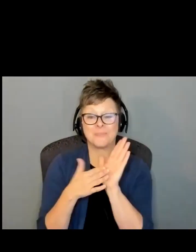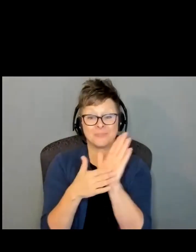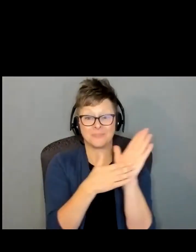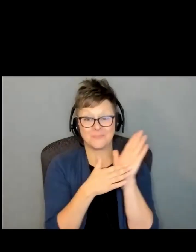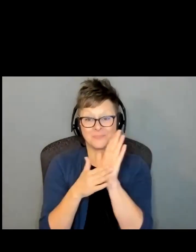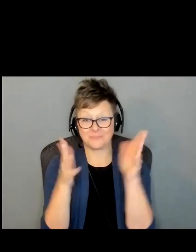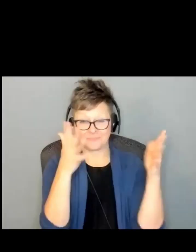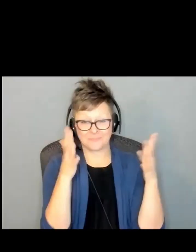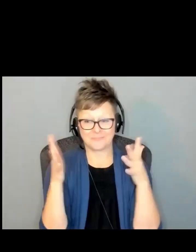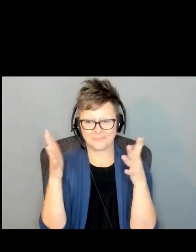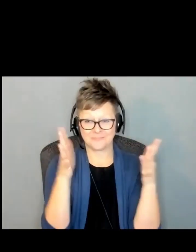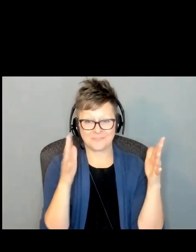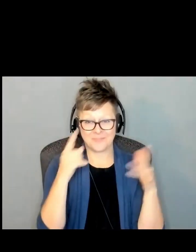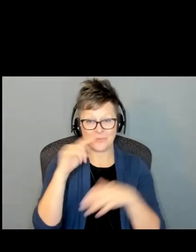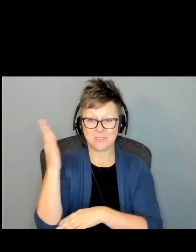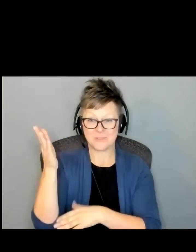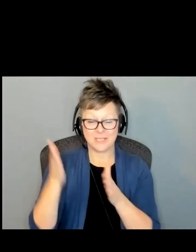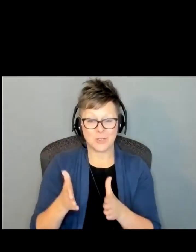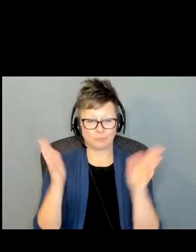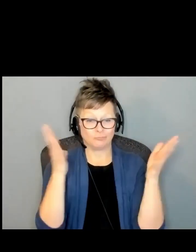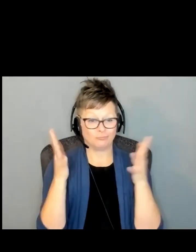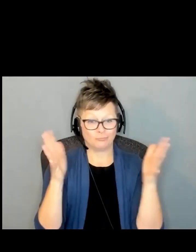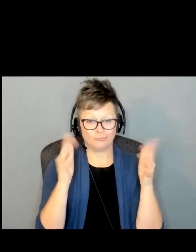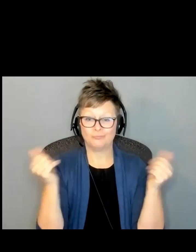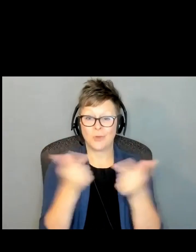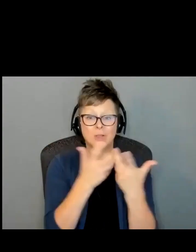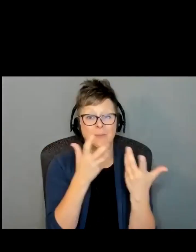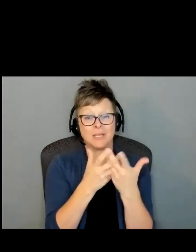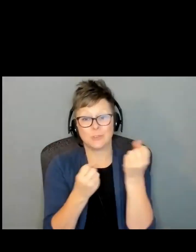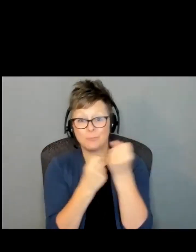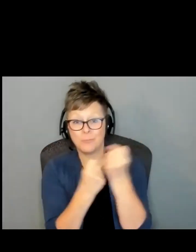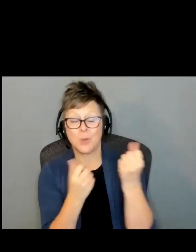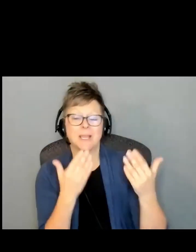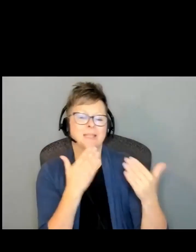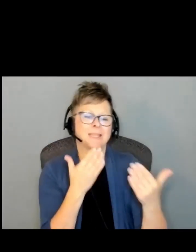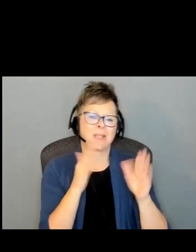And all of our accommodation supports. Thank you so much for being such a great audience.